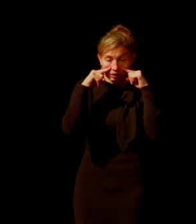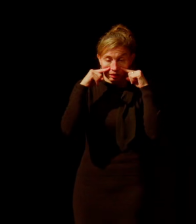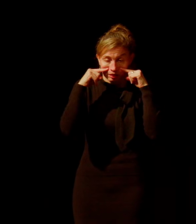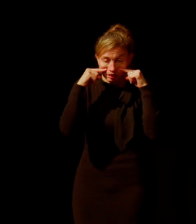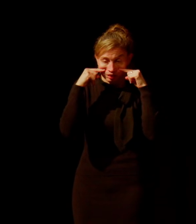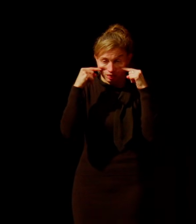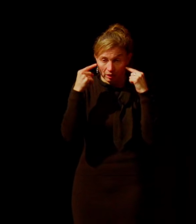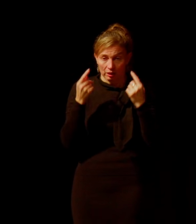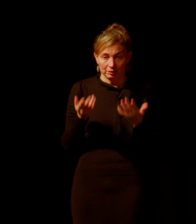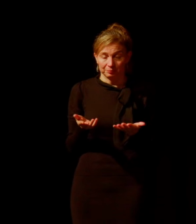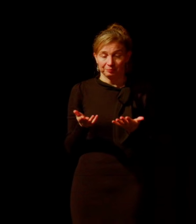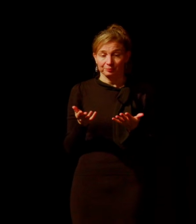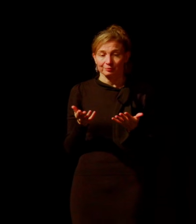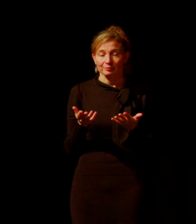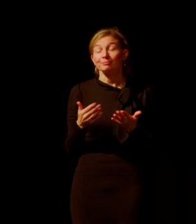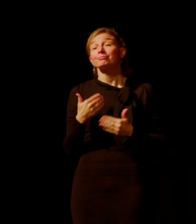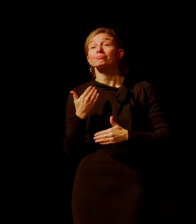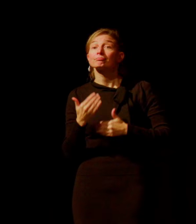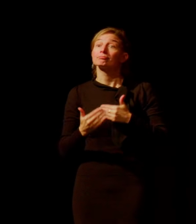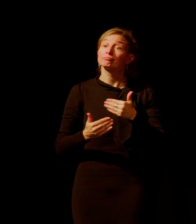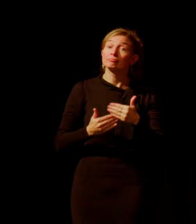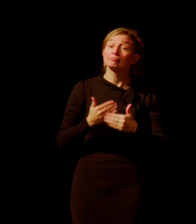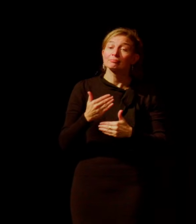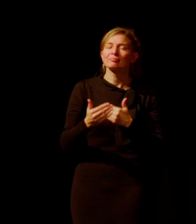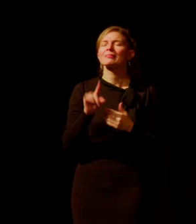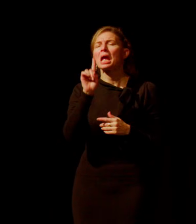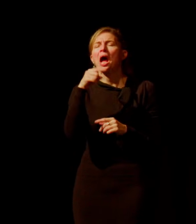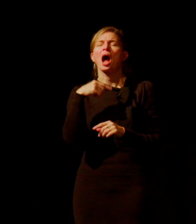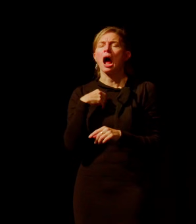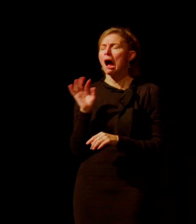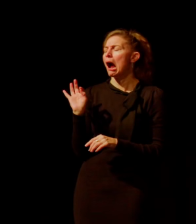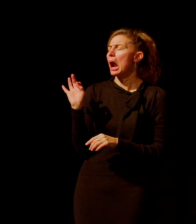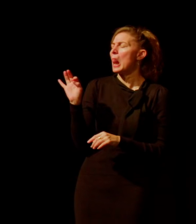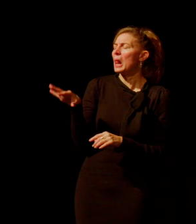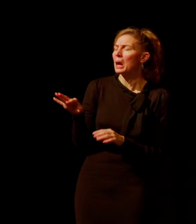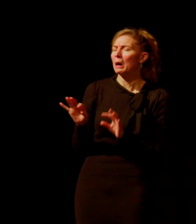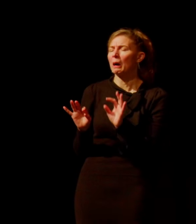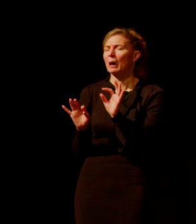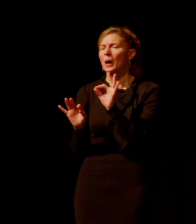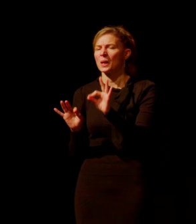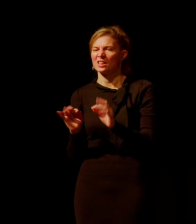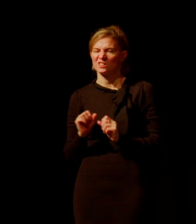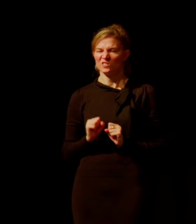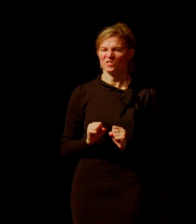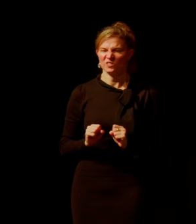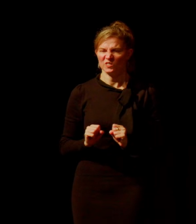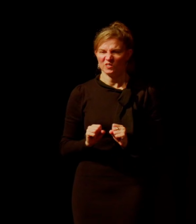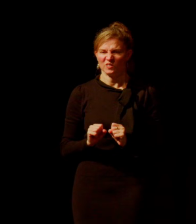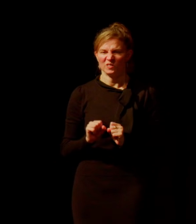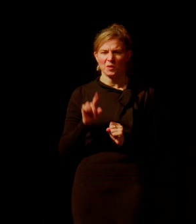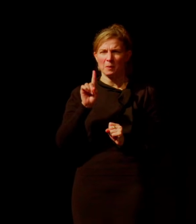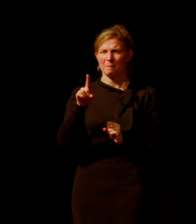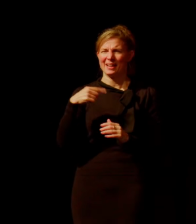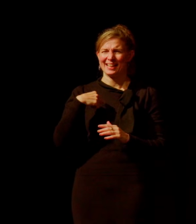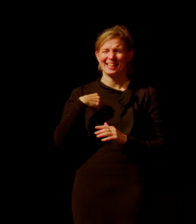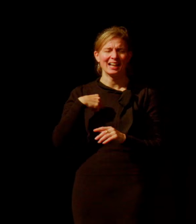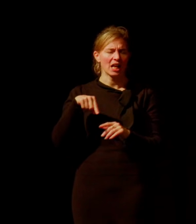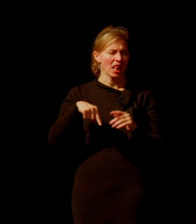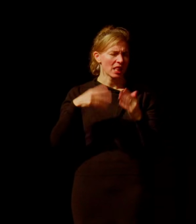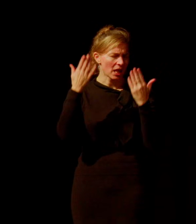And of course, I was complaining here and there, silently. I was throwing him the karate kick in the night